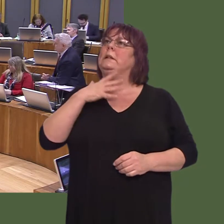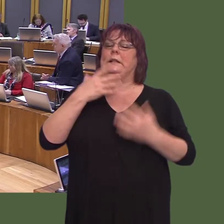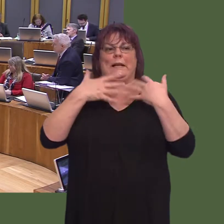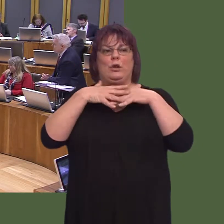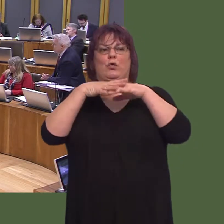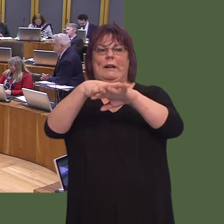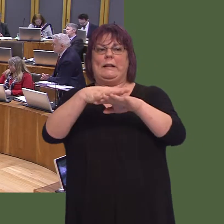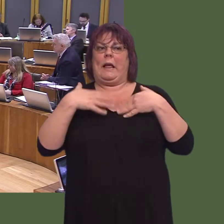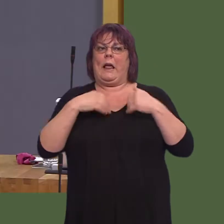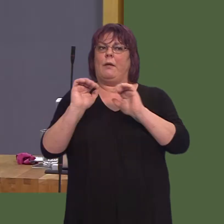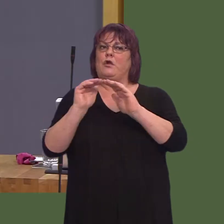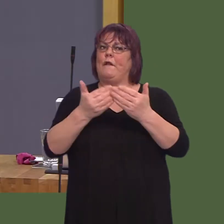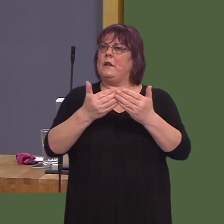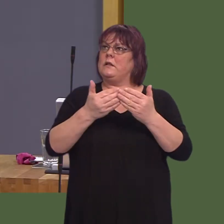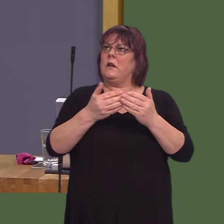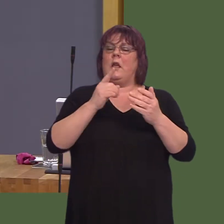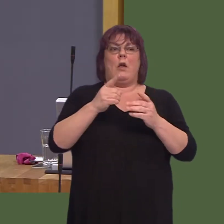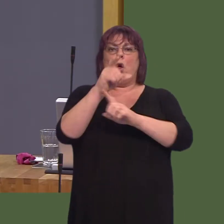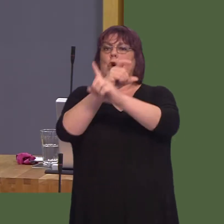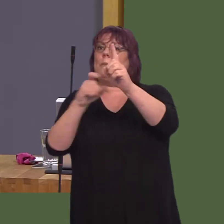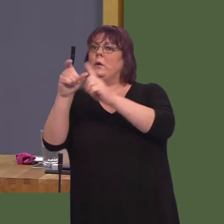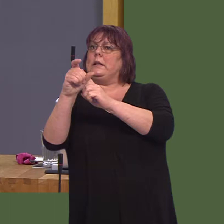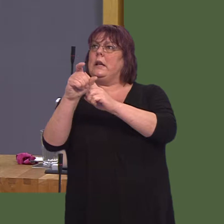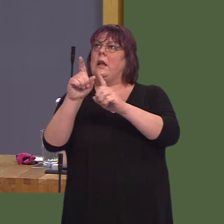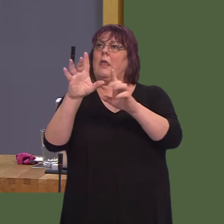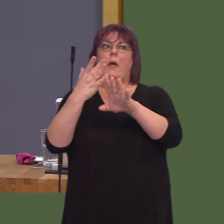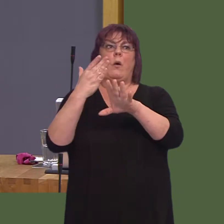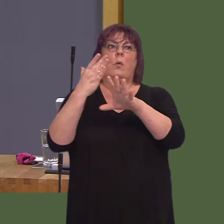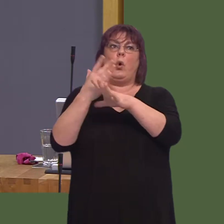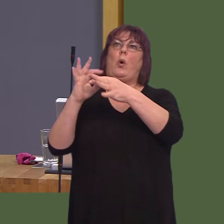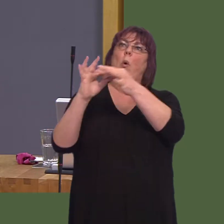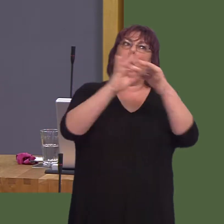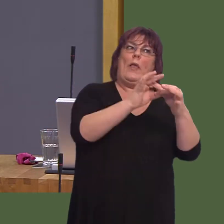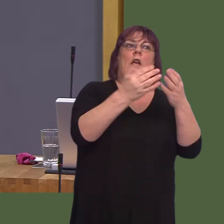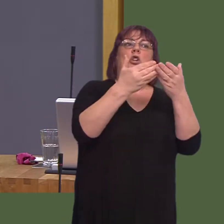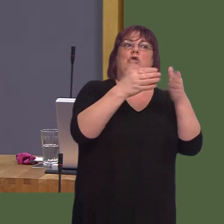and community services that complement district general hospitals, not replace them.